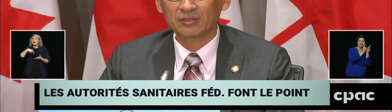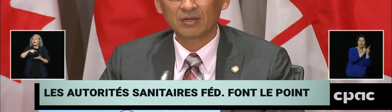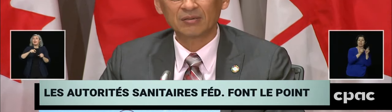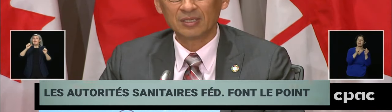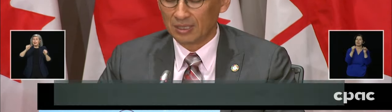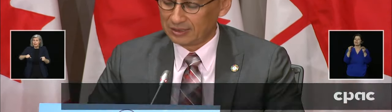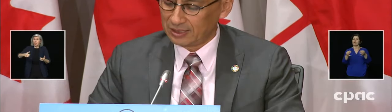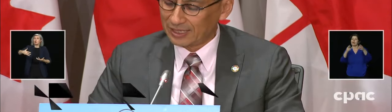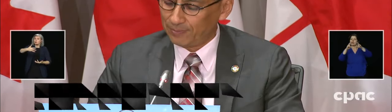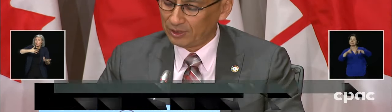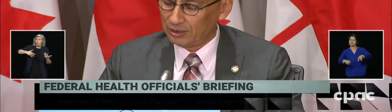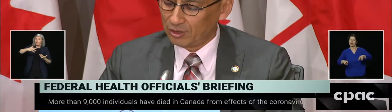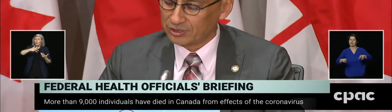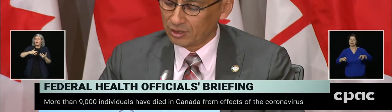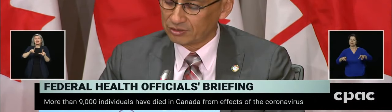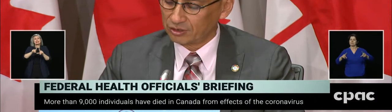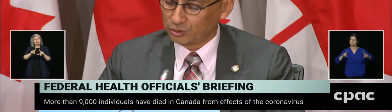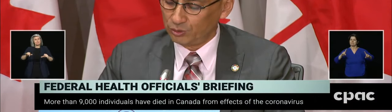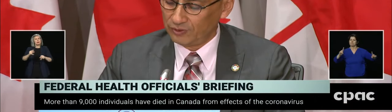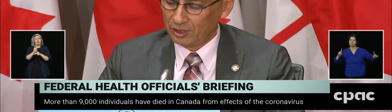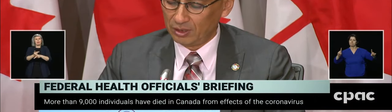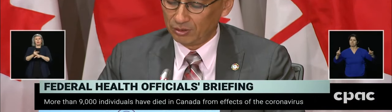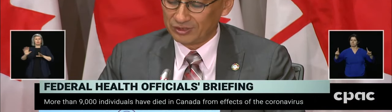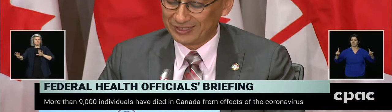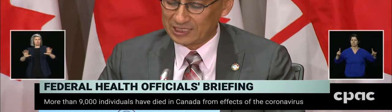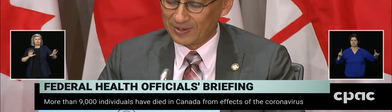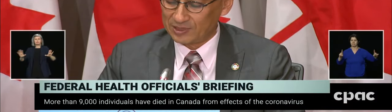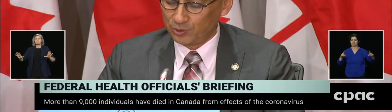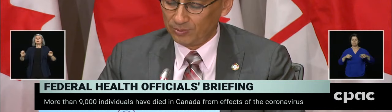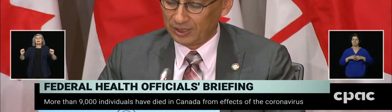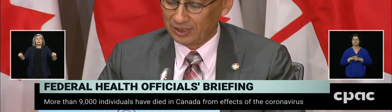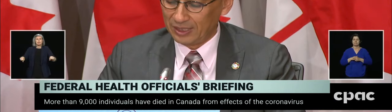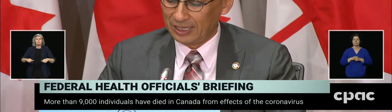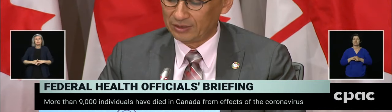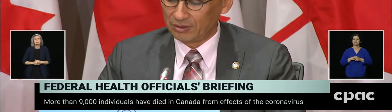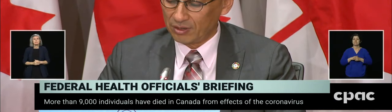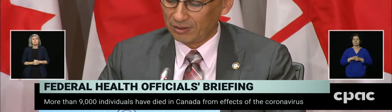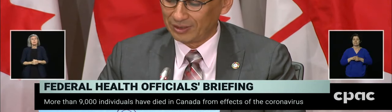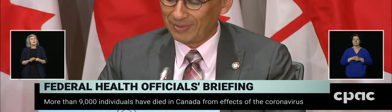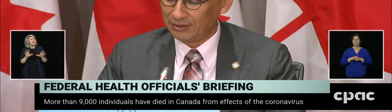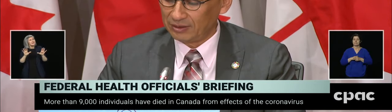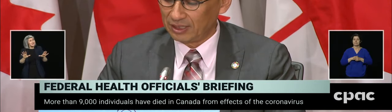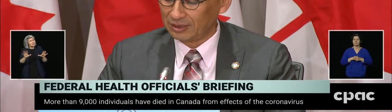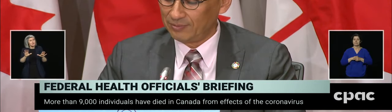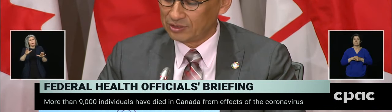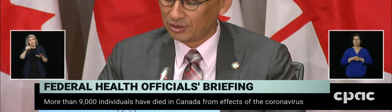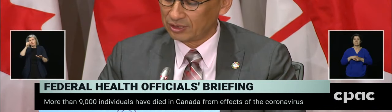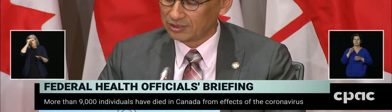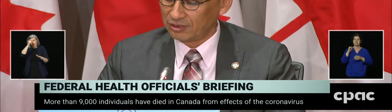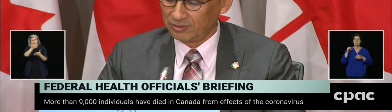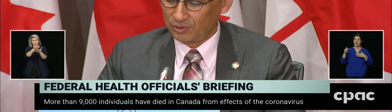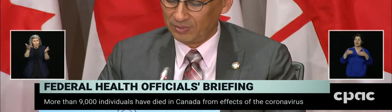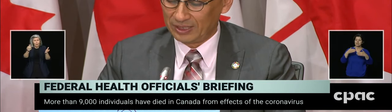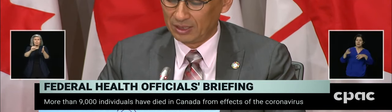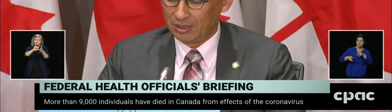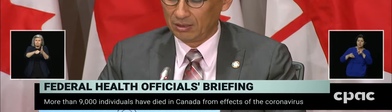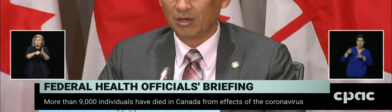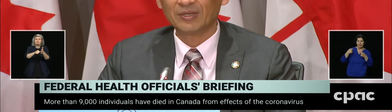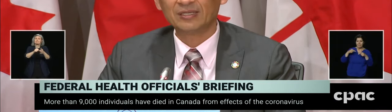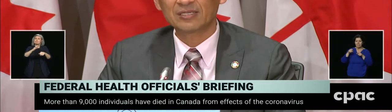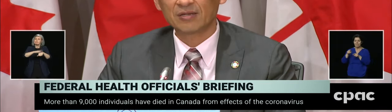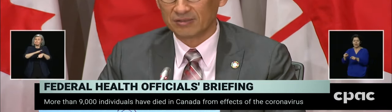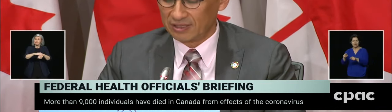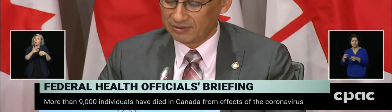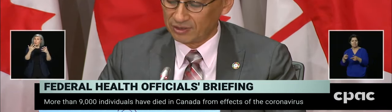PHYSICALLY APART.